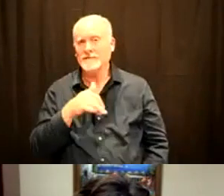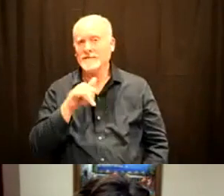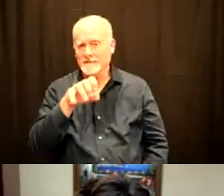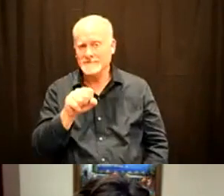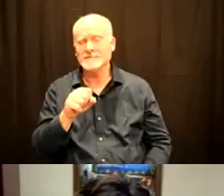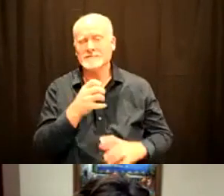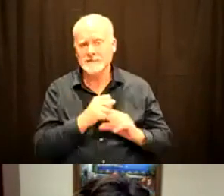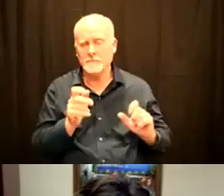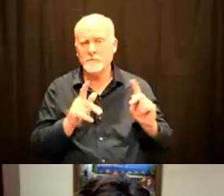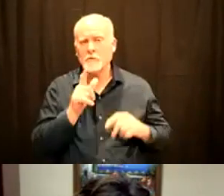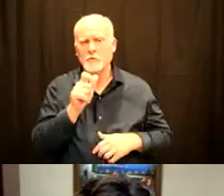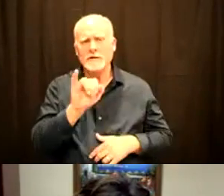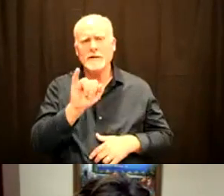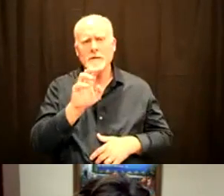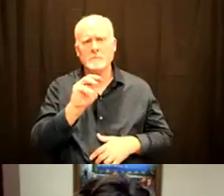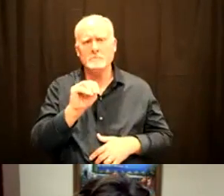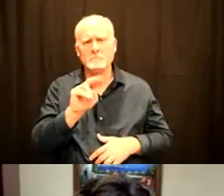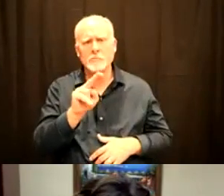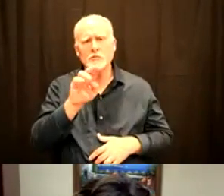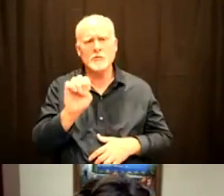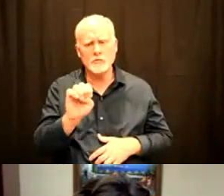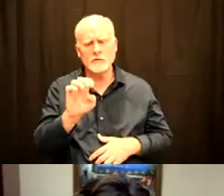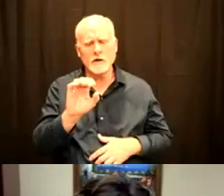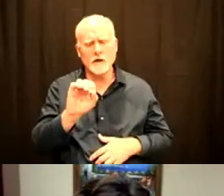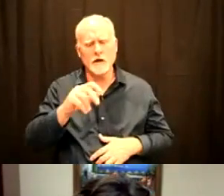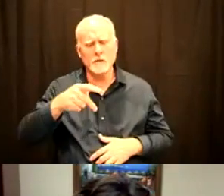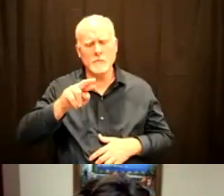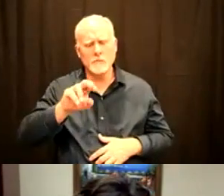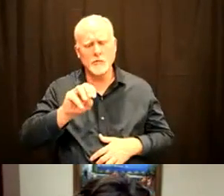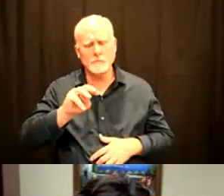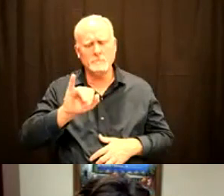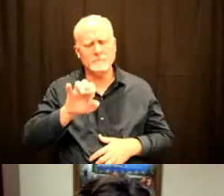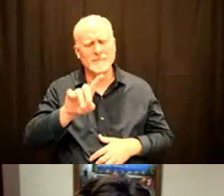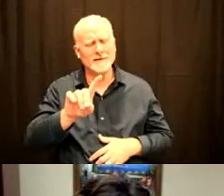immune compromised there's no specific exclusion only people who are asked not to receive the